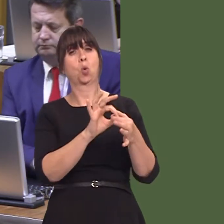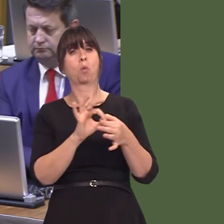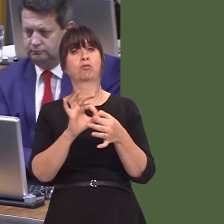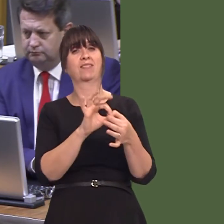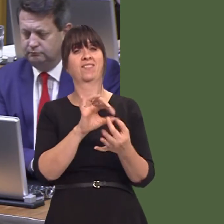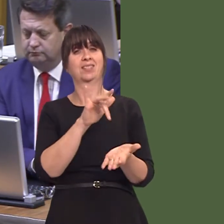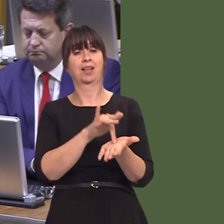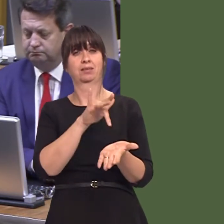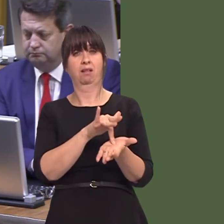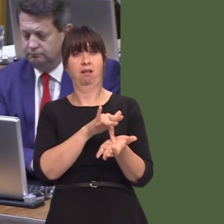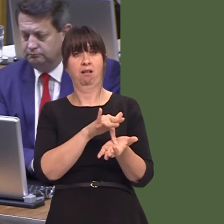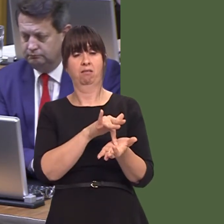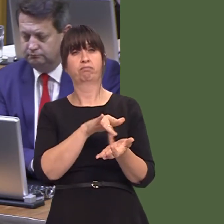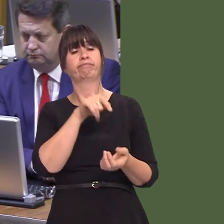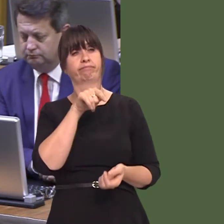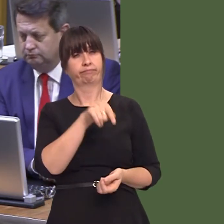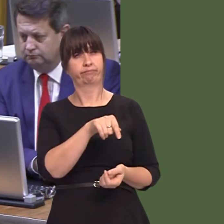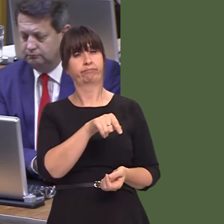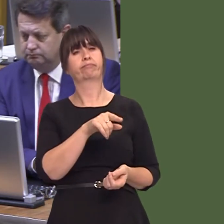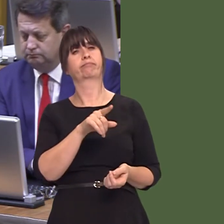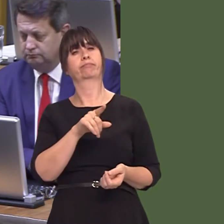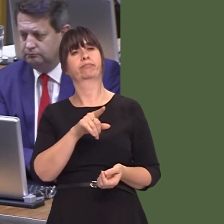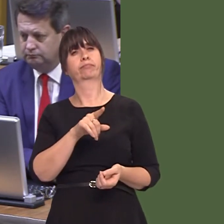mwyn rhoi cefnogaeth i grwpiau cydweithredol tai.